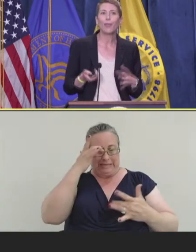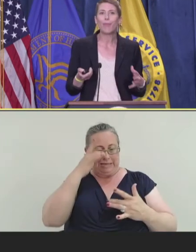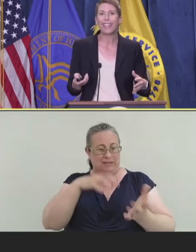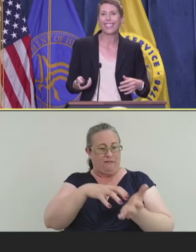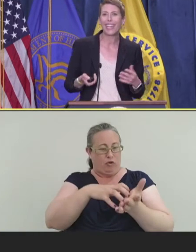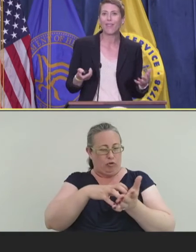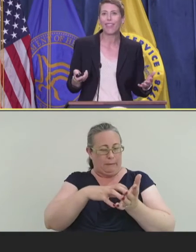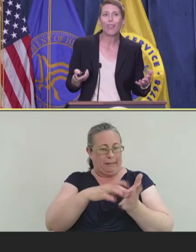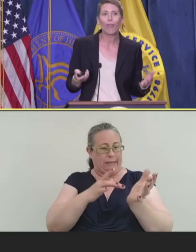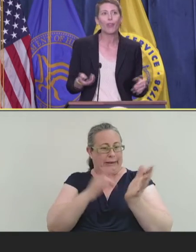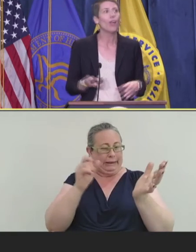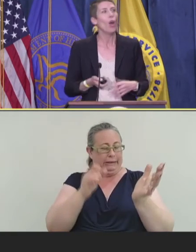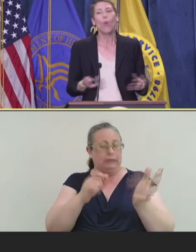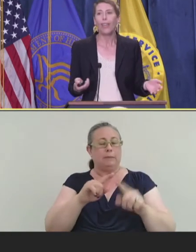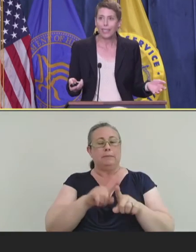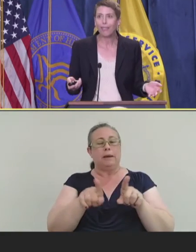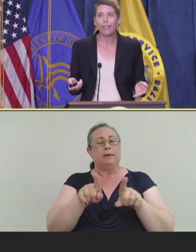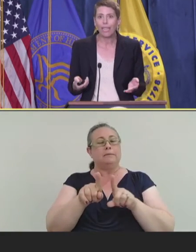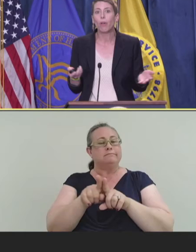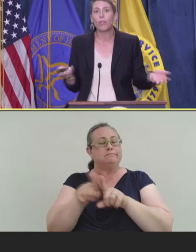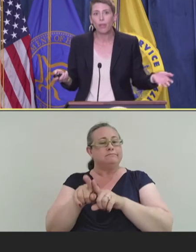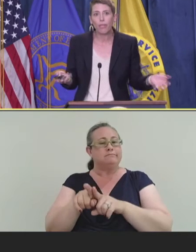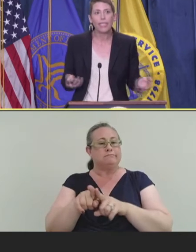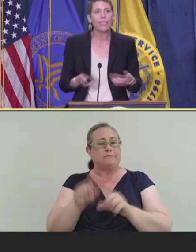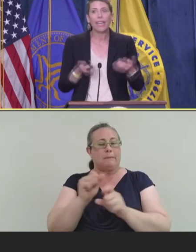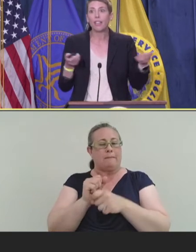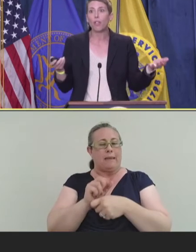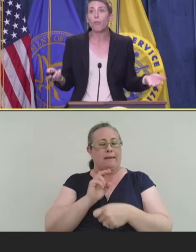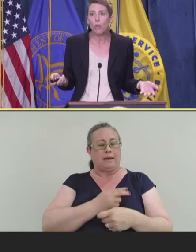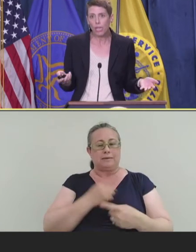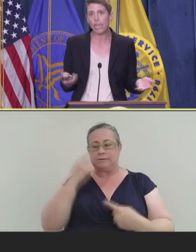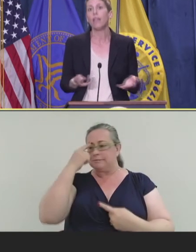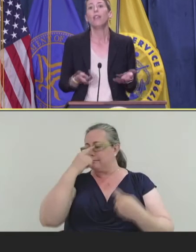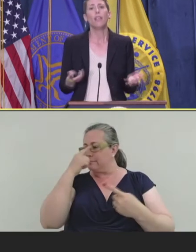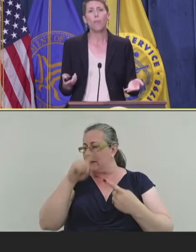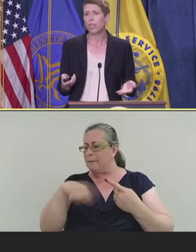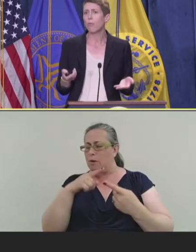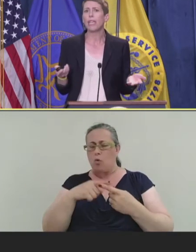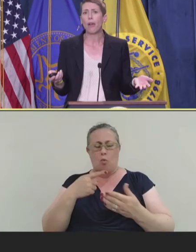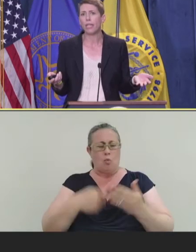it made us think through, what is the landscape of services and community in Montgomery County,